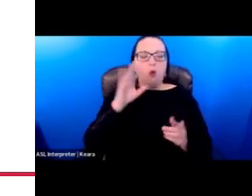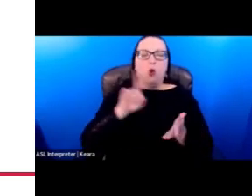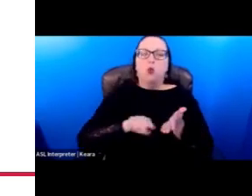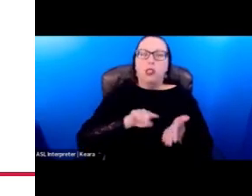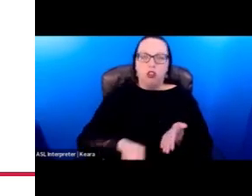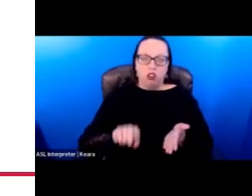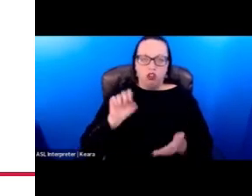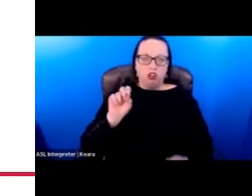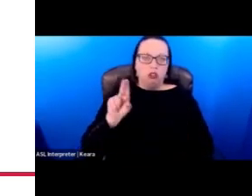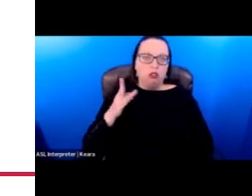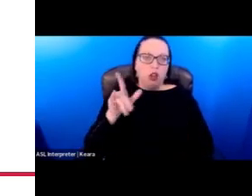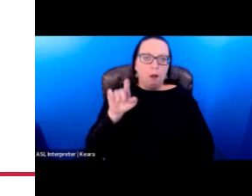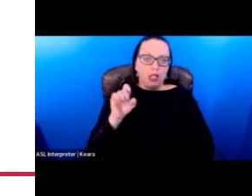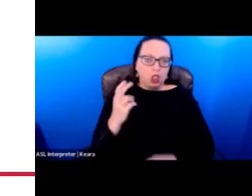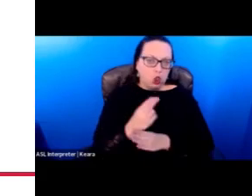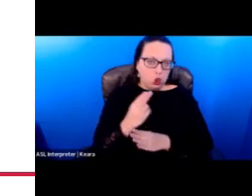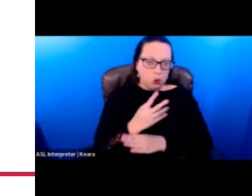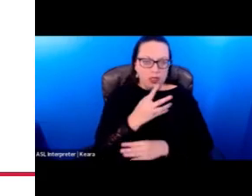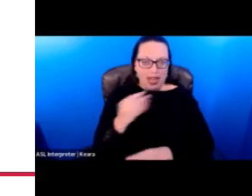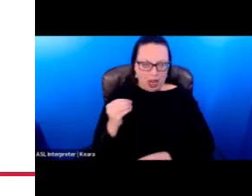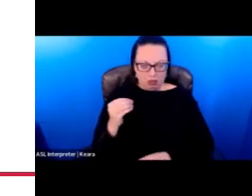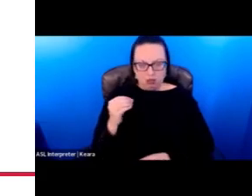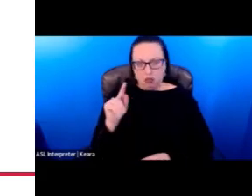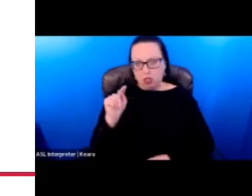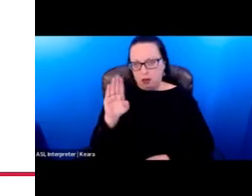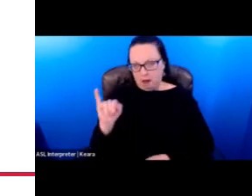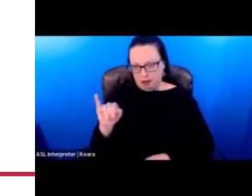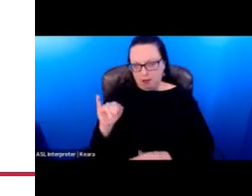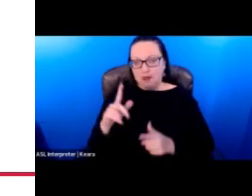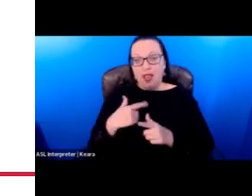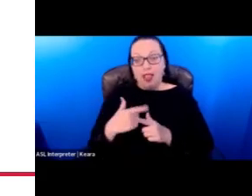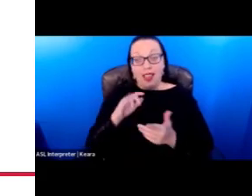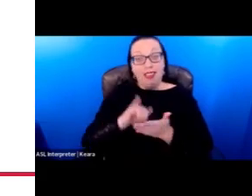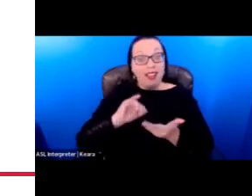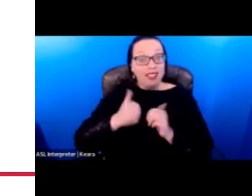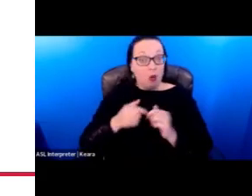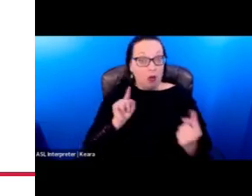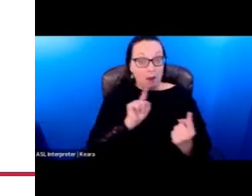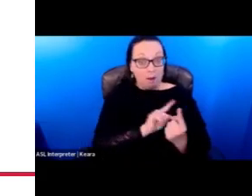actually how I became introduced to Dr. Corrigan. Because before